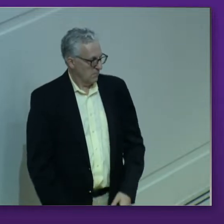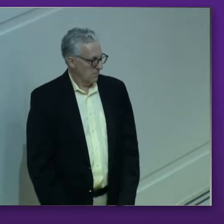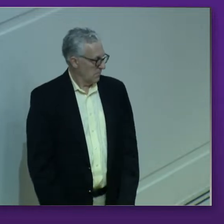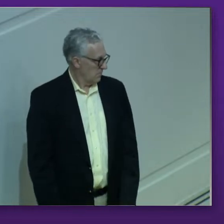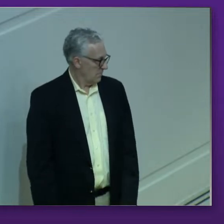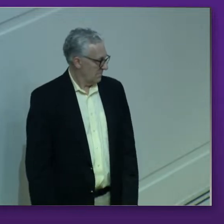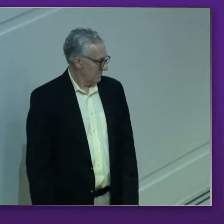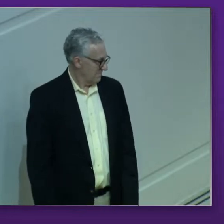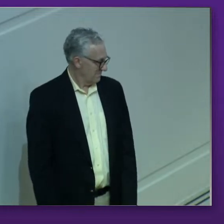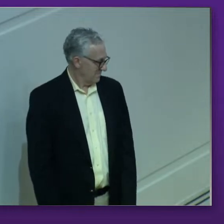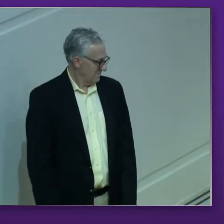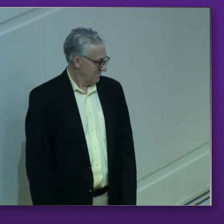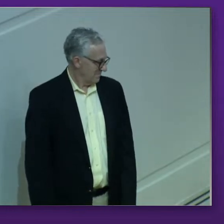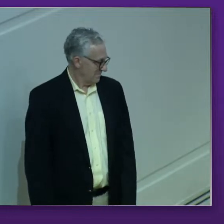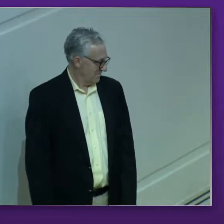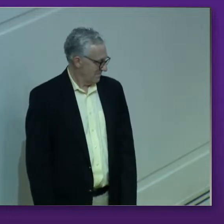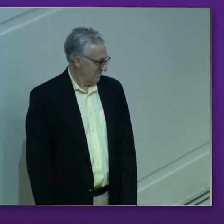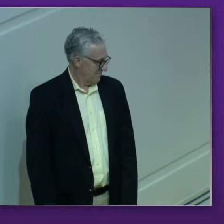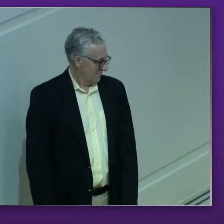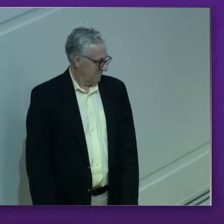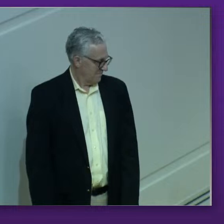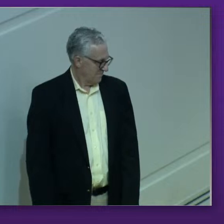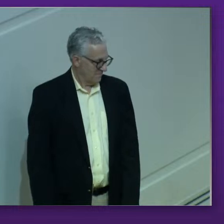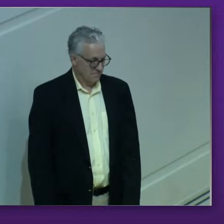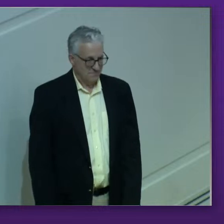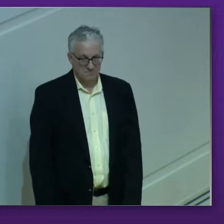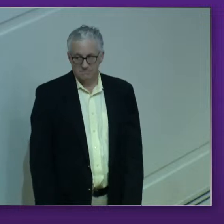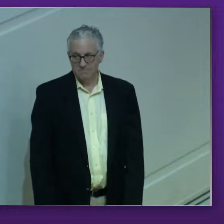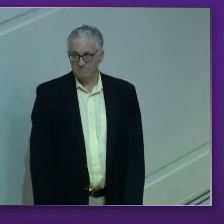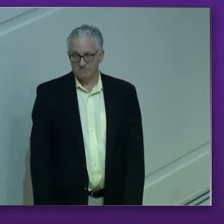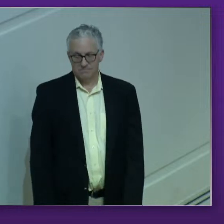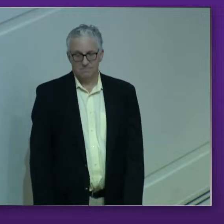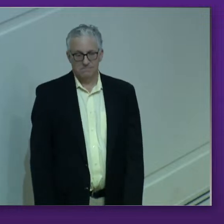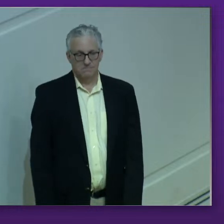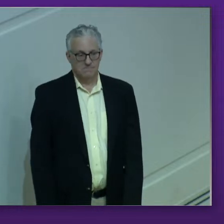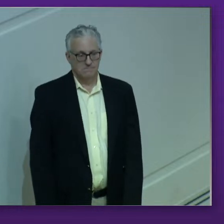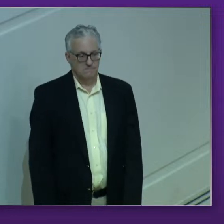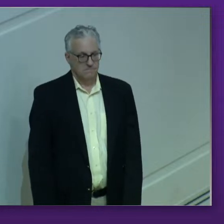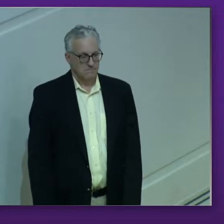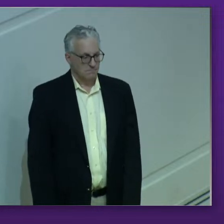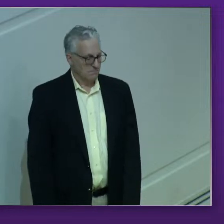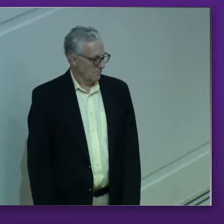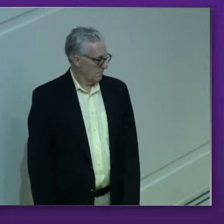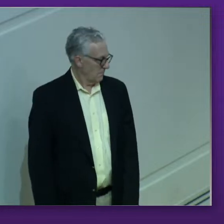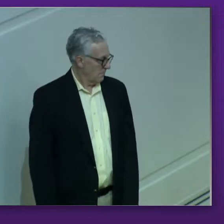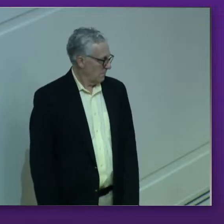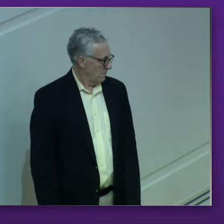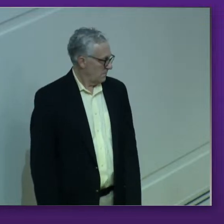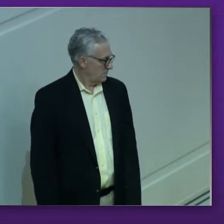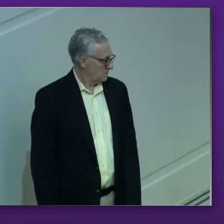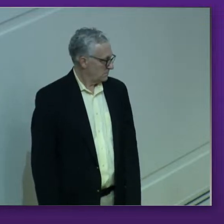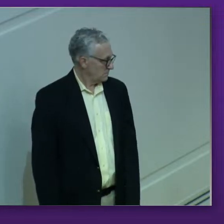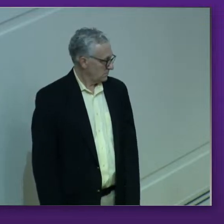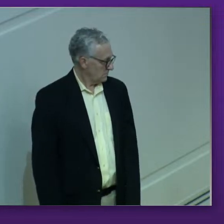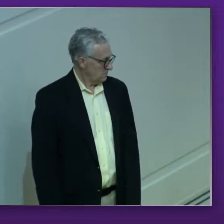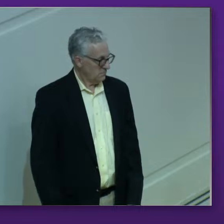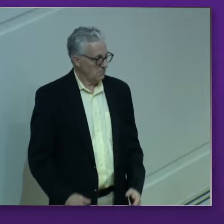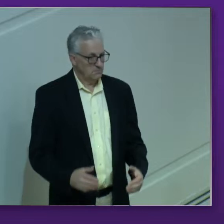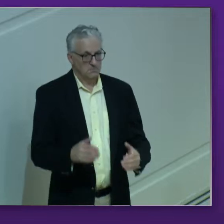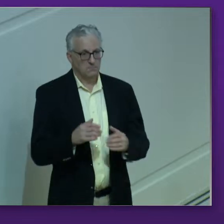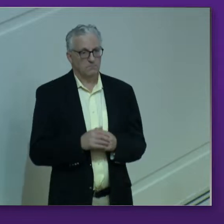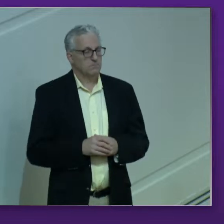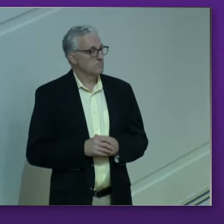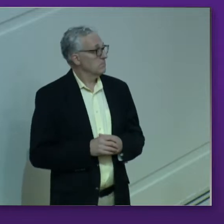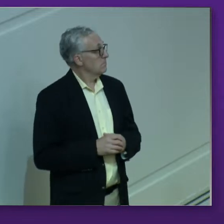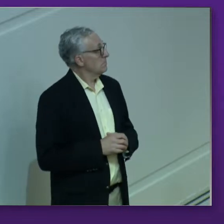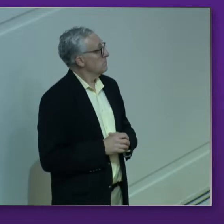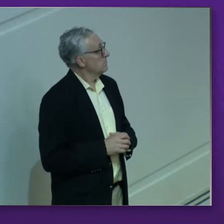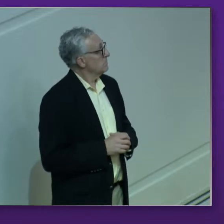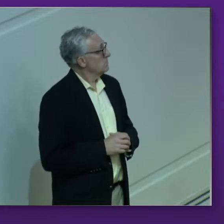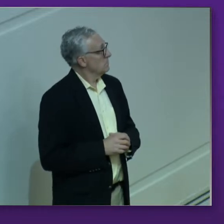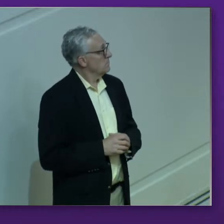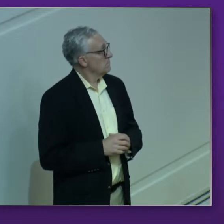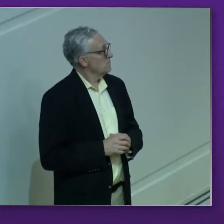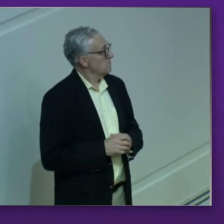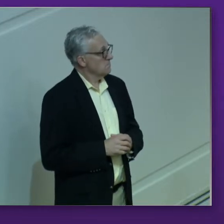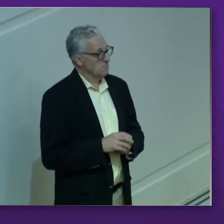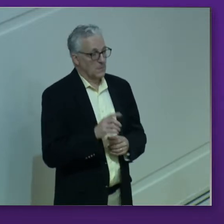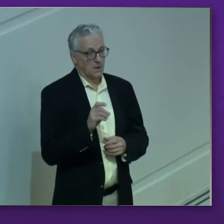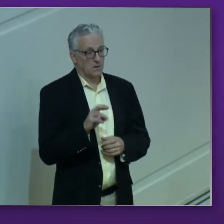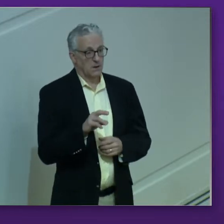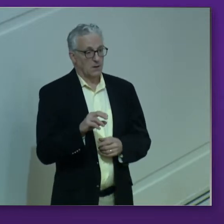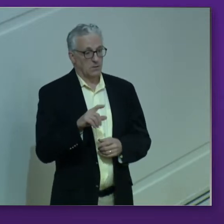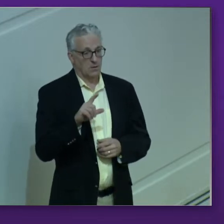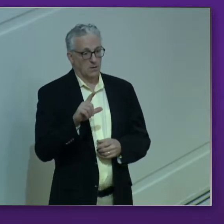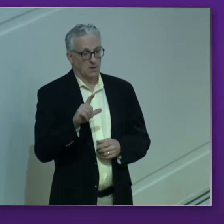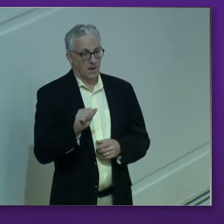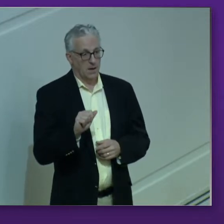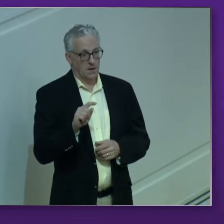[LISTING NAMES] .